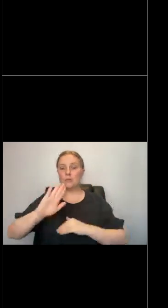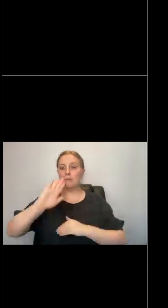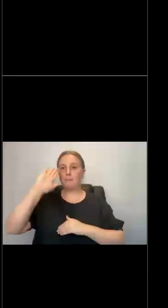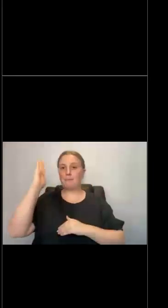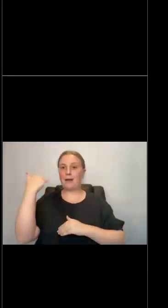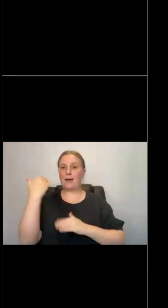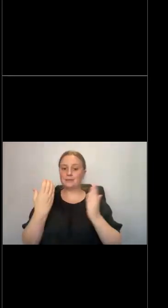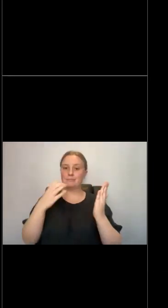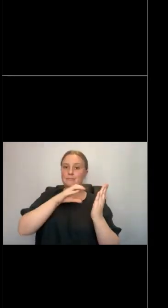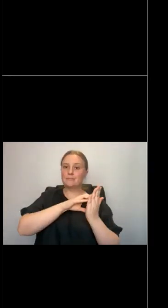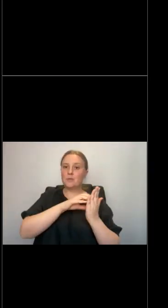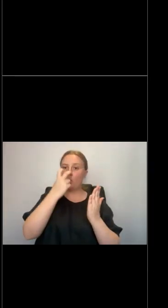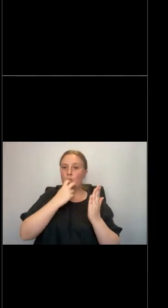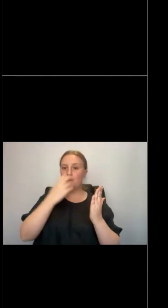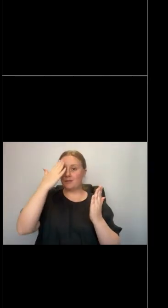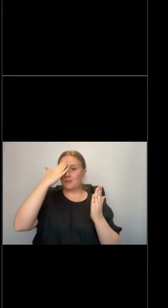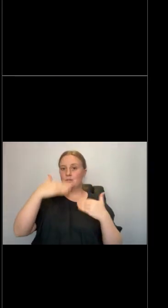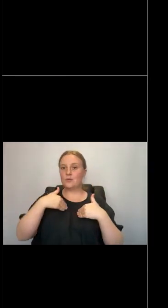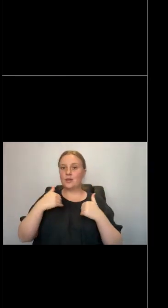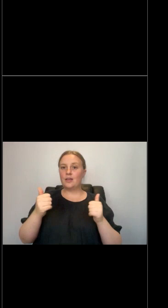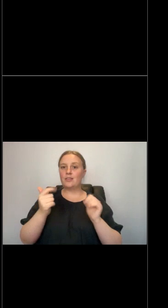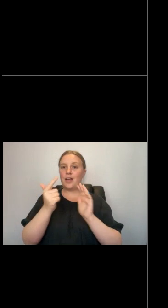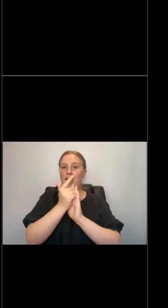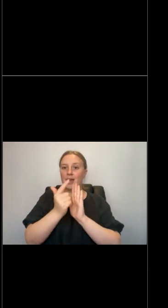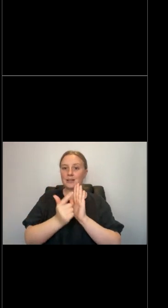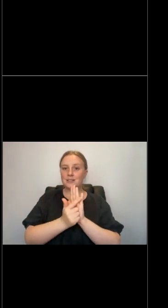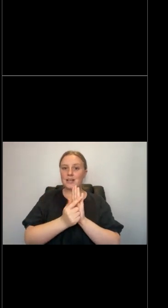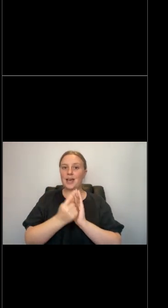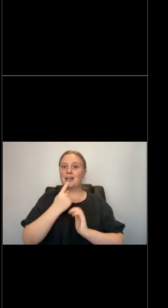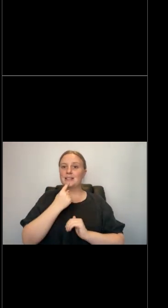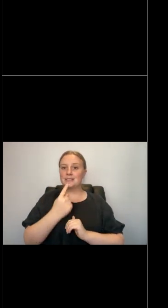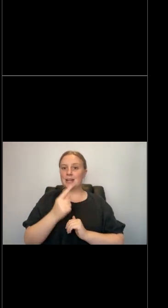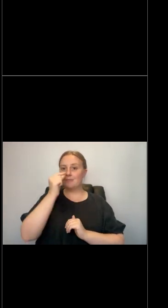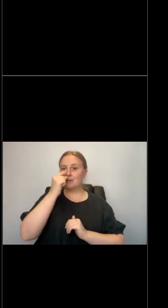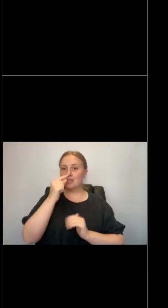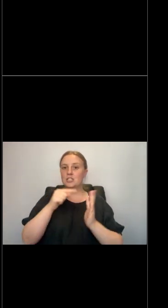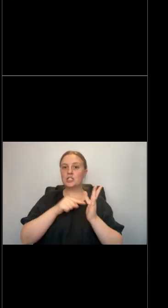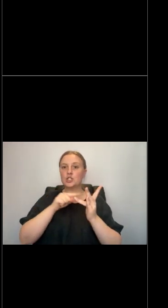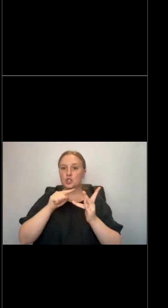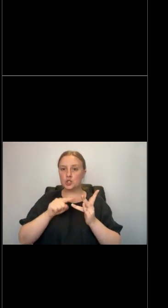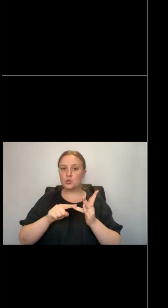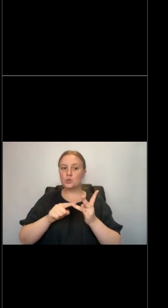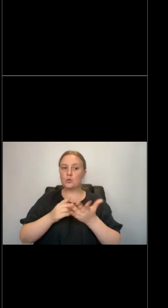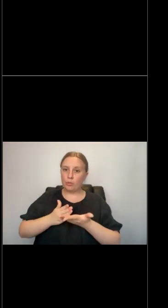to include the ability to endure a trial without serious adverse consequences